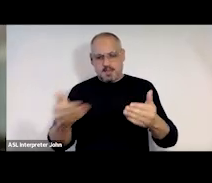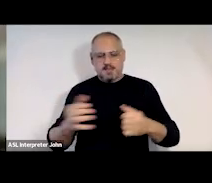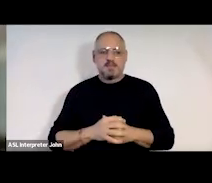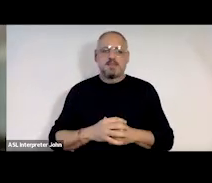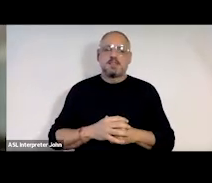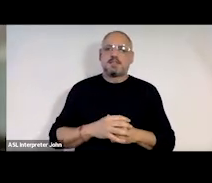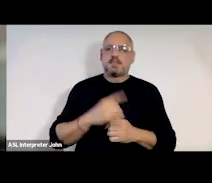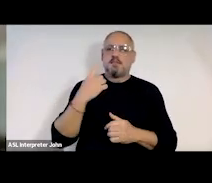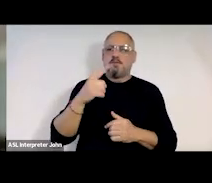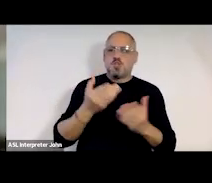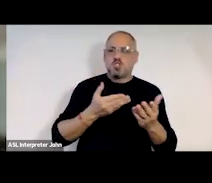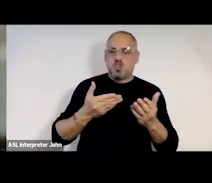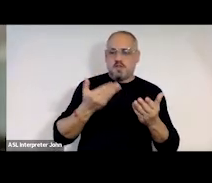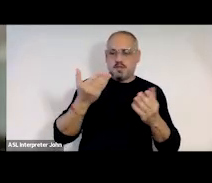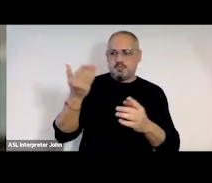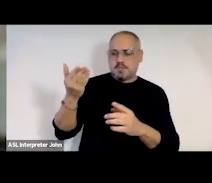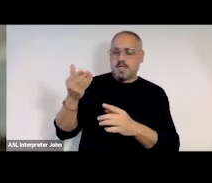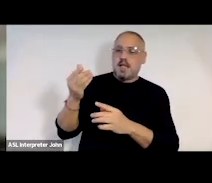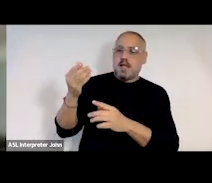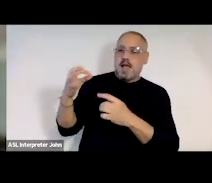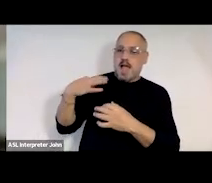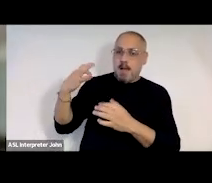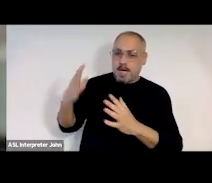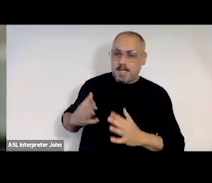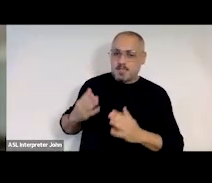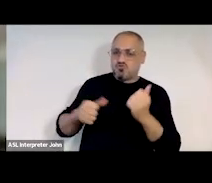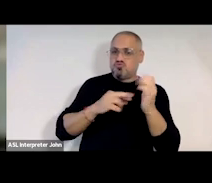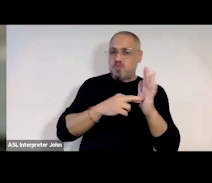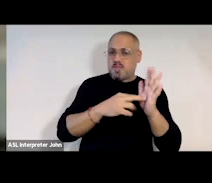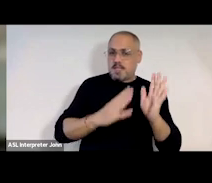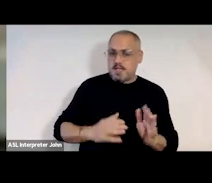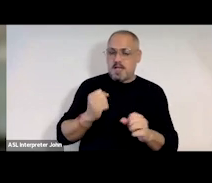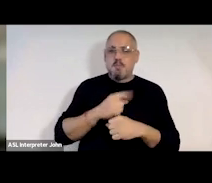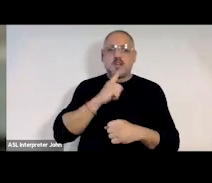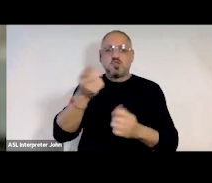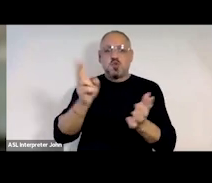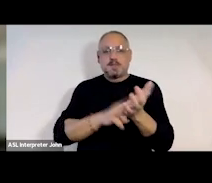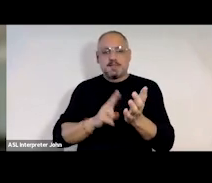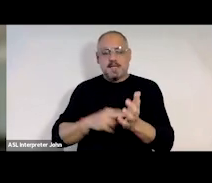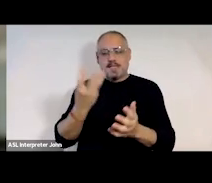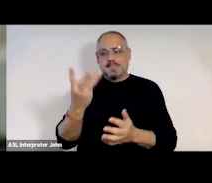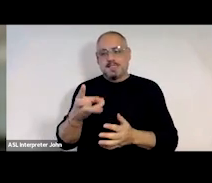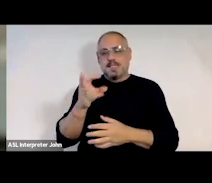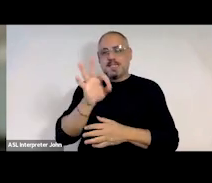of serving as the applicant's representative, making sure that we sign that 1699 and that 1696